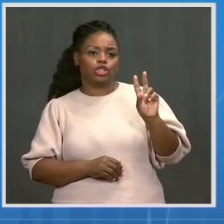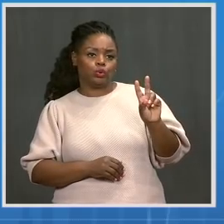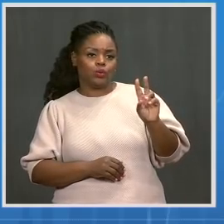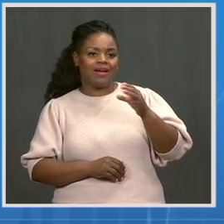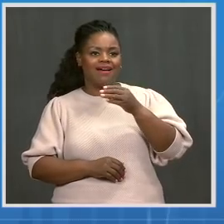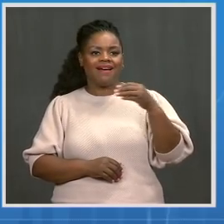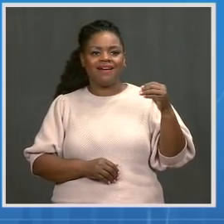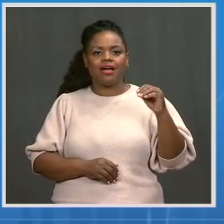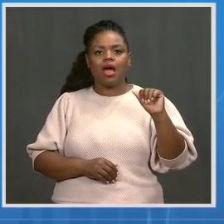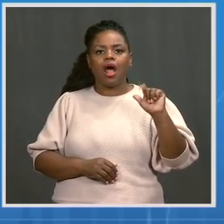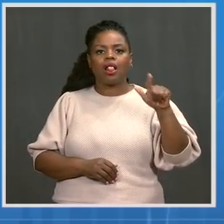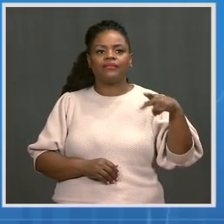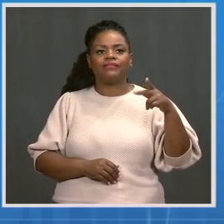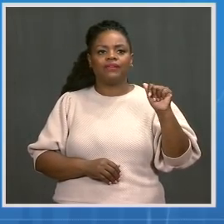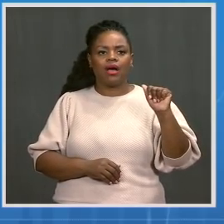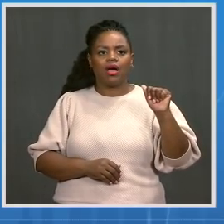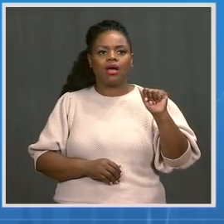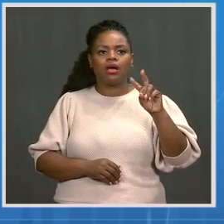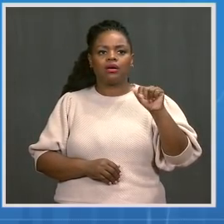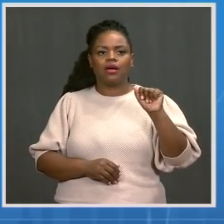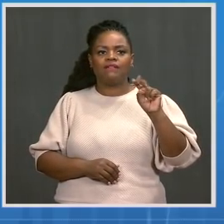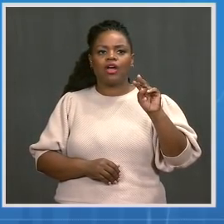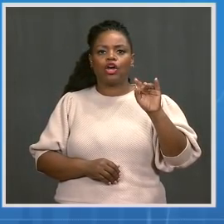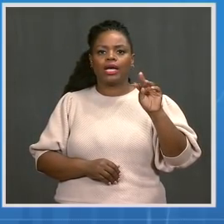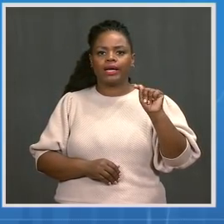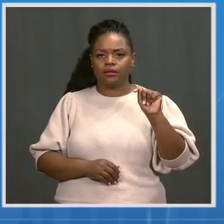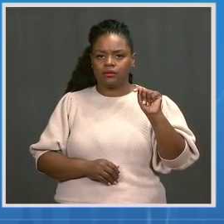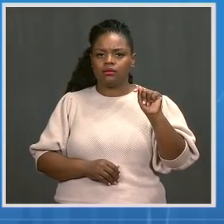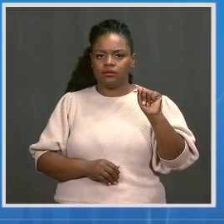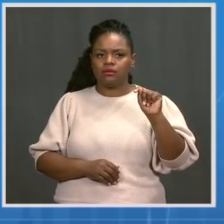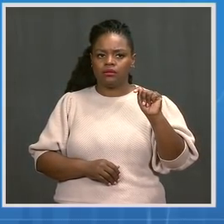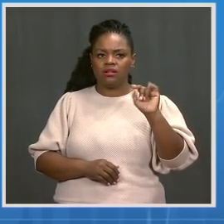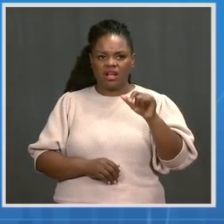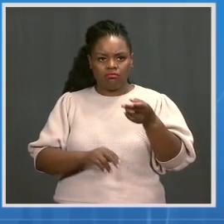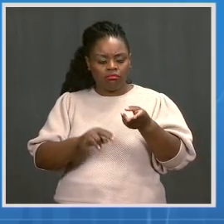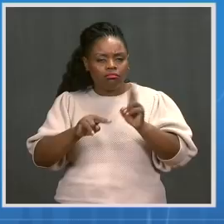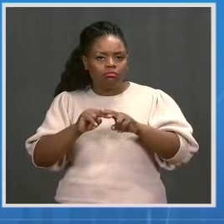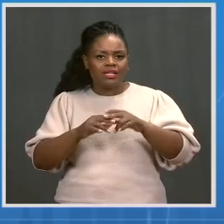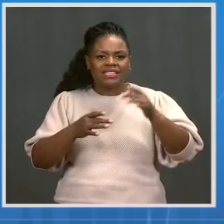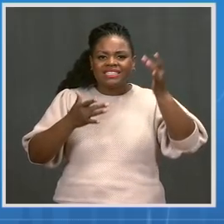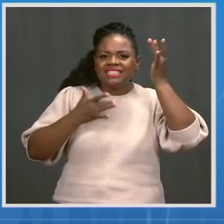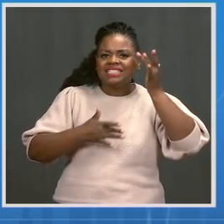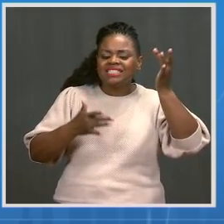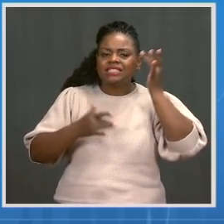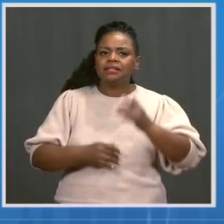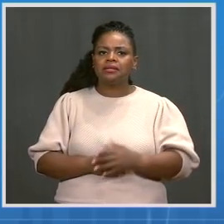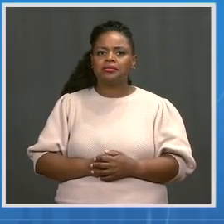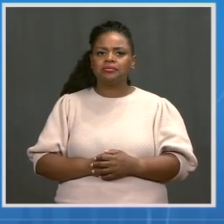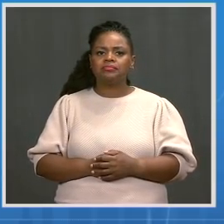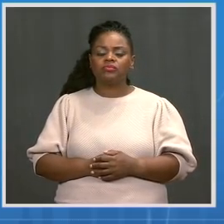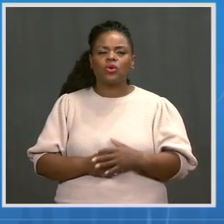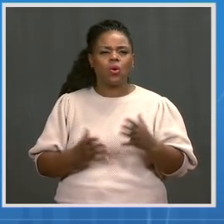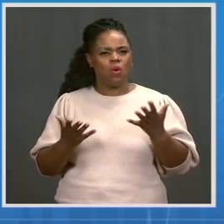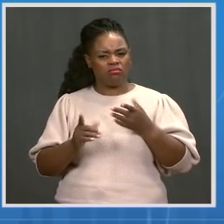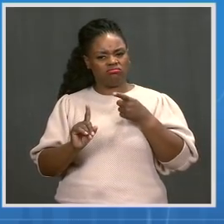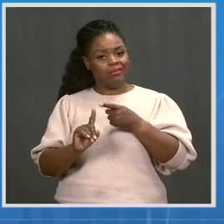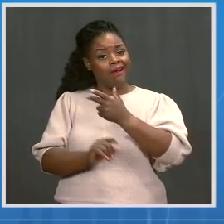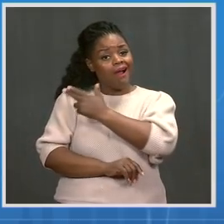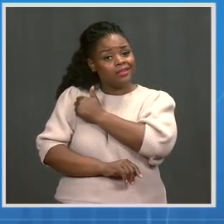It is associated with an increased disease severity, as reflected by hospitalization risk, compared to Alpha.